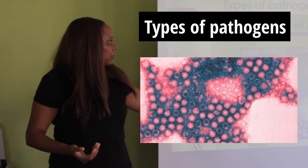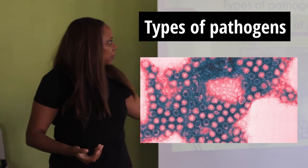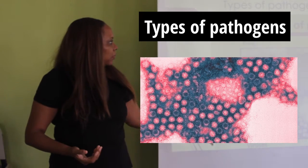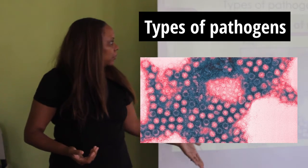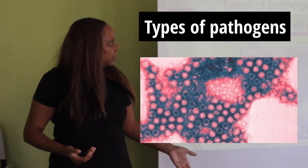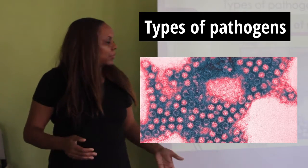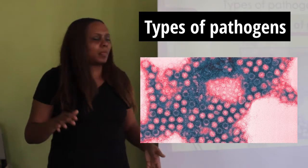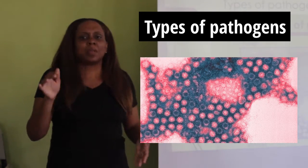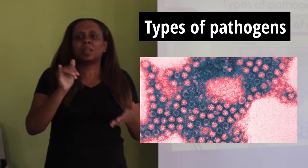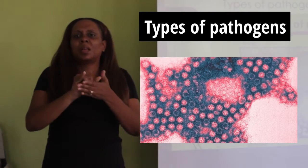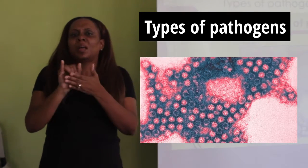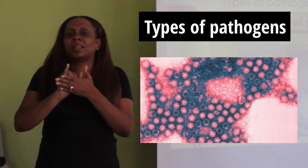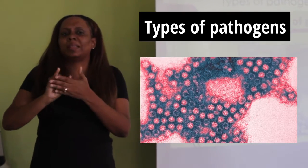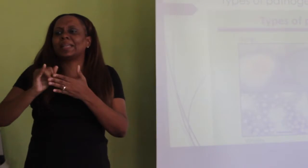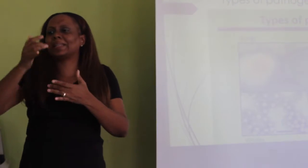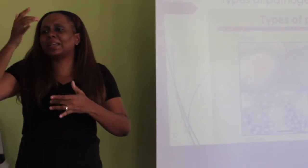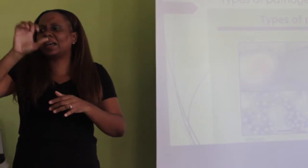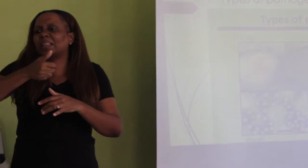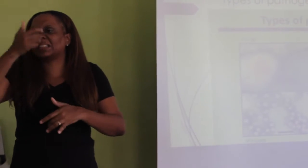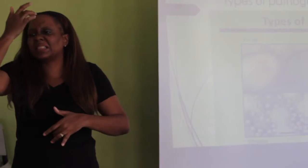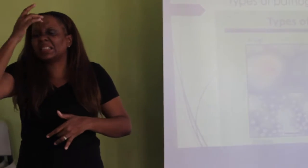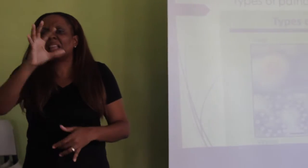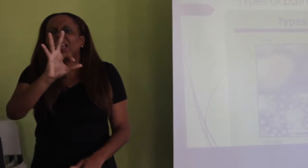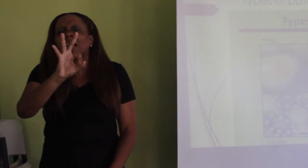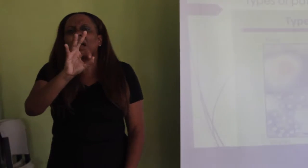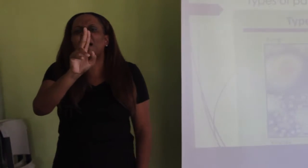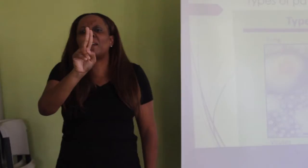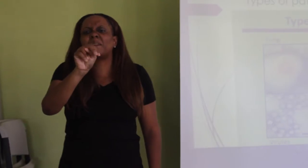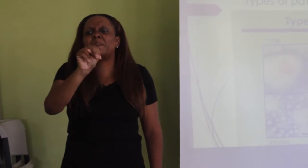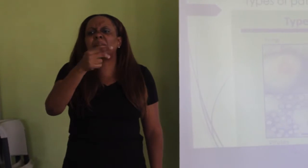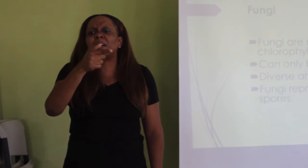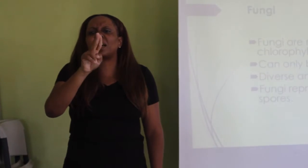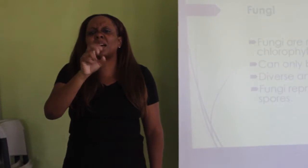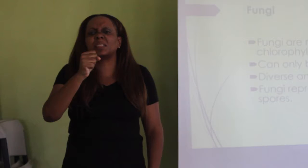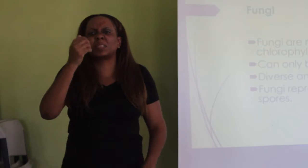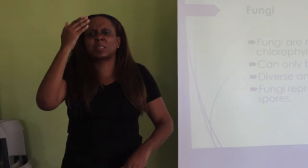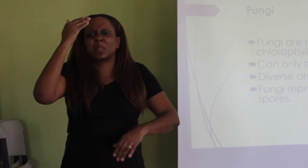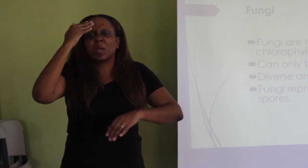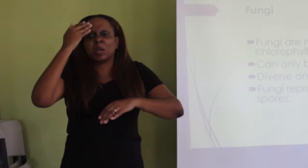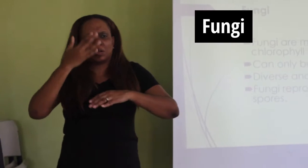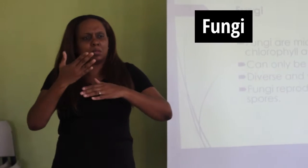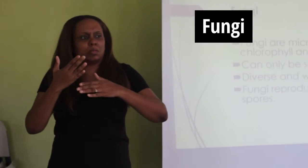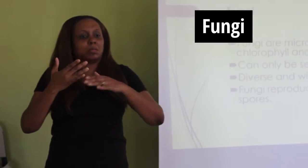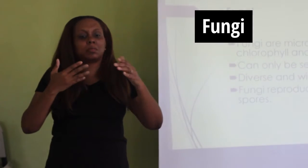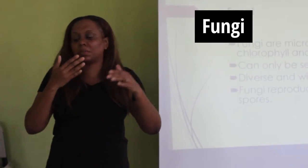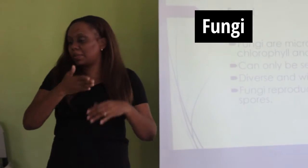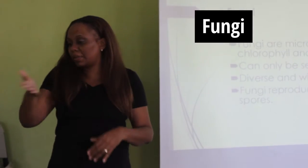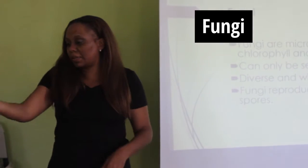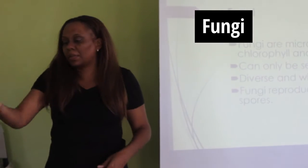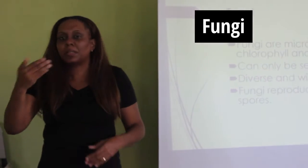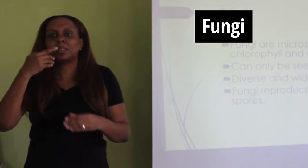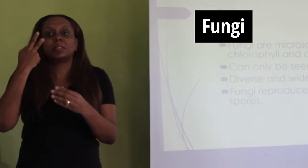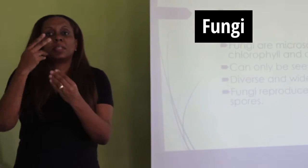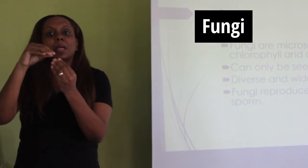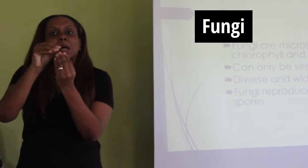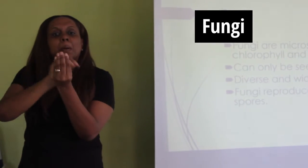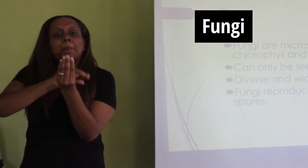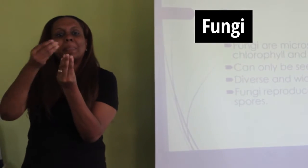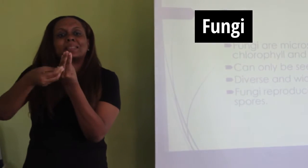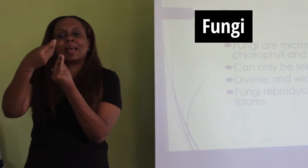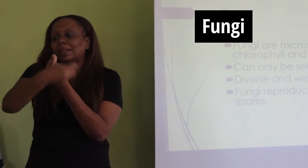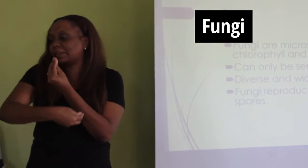have nematodes over on your right you'll see the banana leaf we have there and that banana leaf